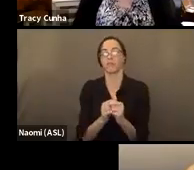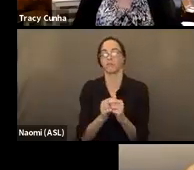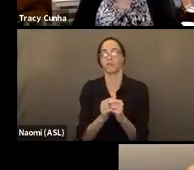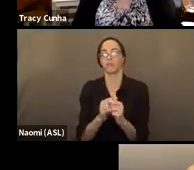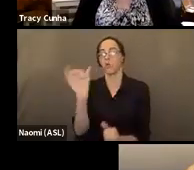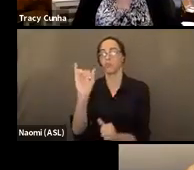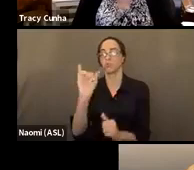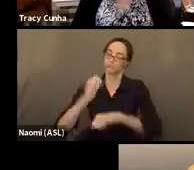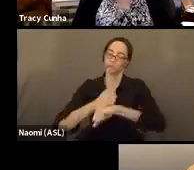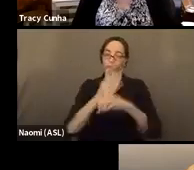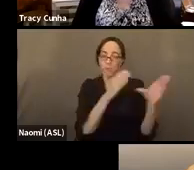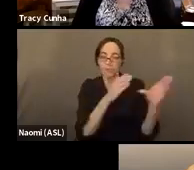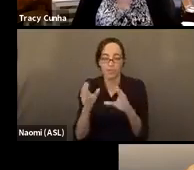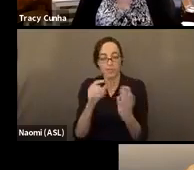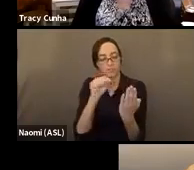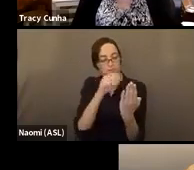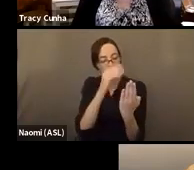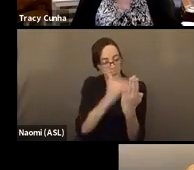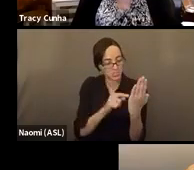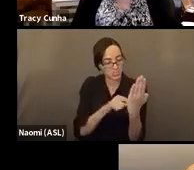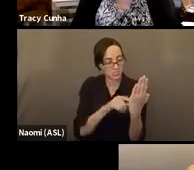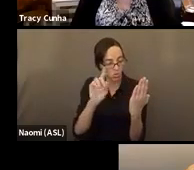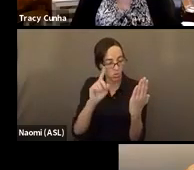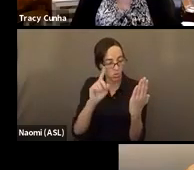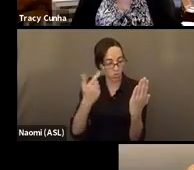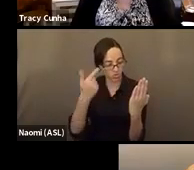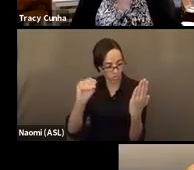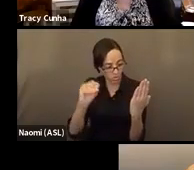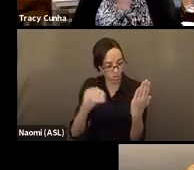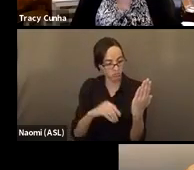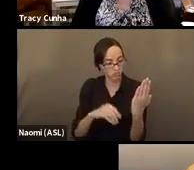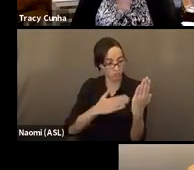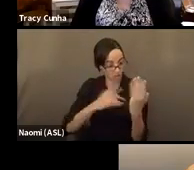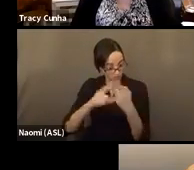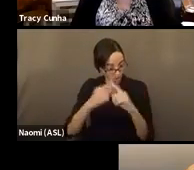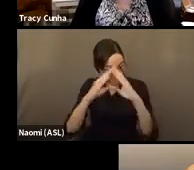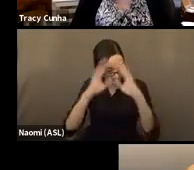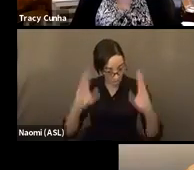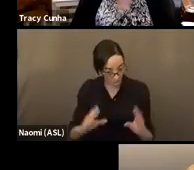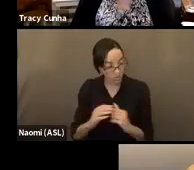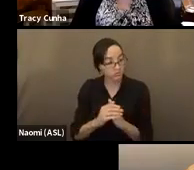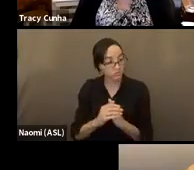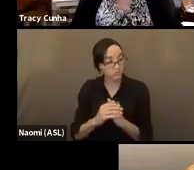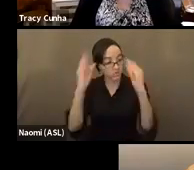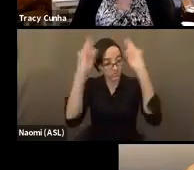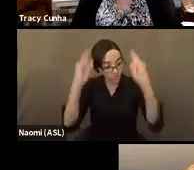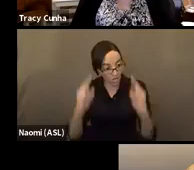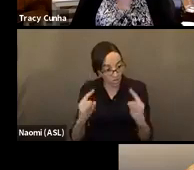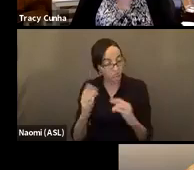shelter or a motel with the address if you know it so the driver is able to take you there they want